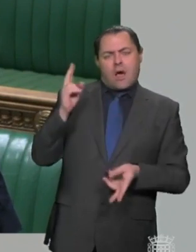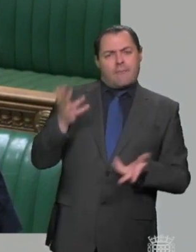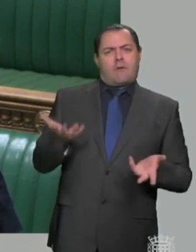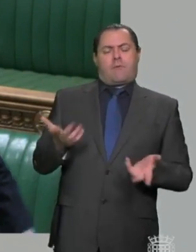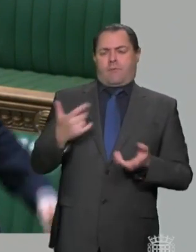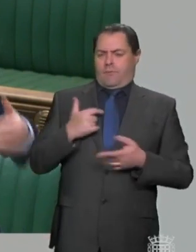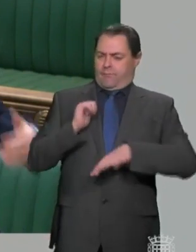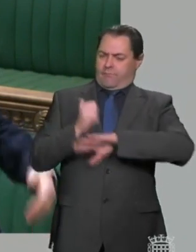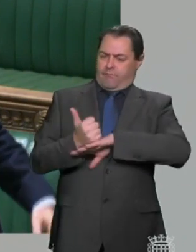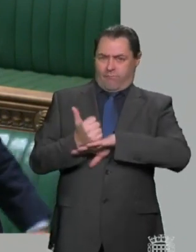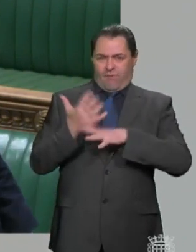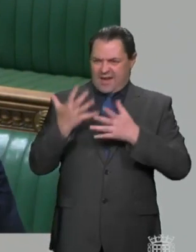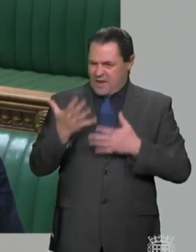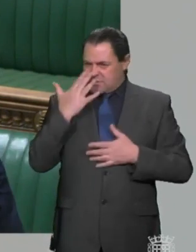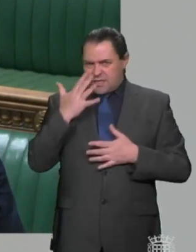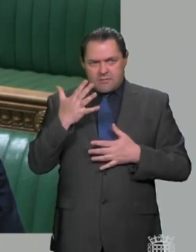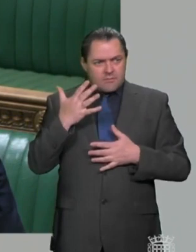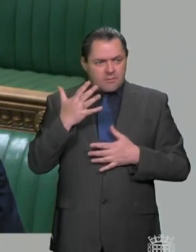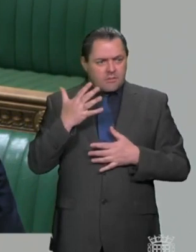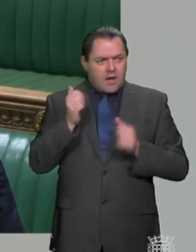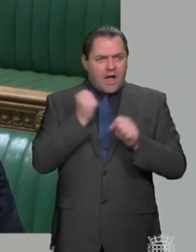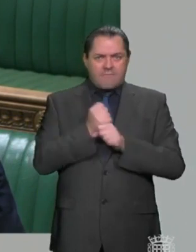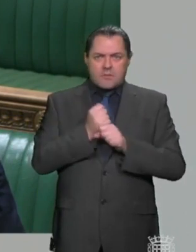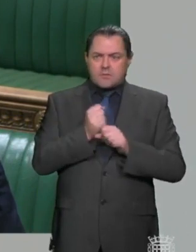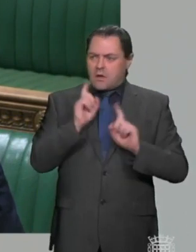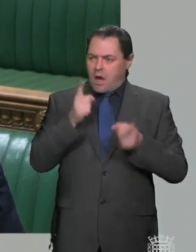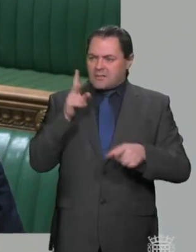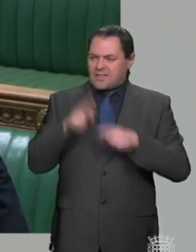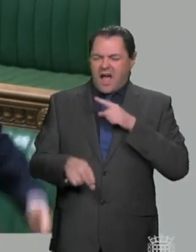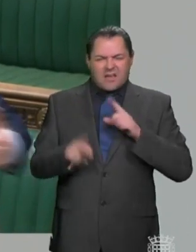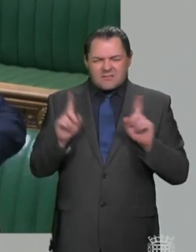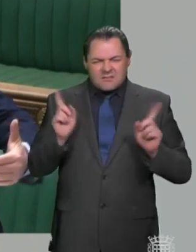put in. They are now opposed to the Government’s ability to cut corporation tax. Which side are